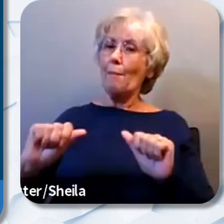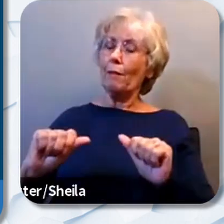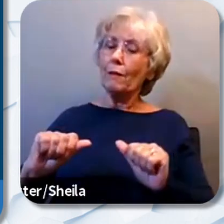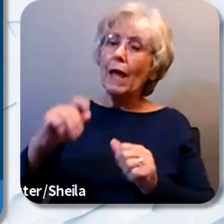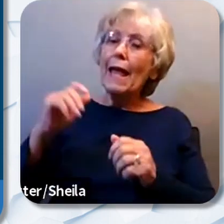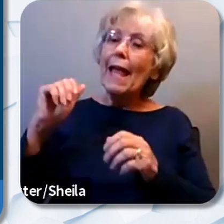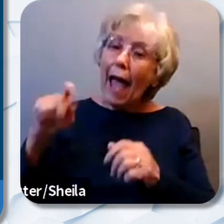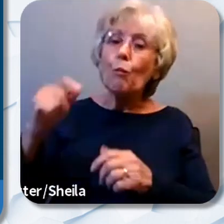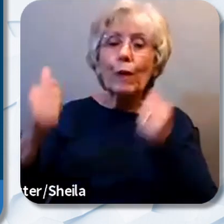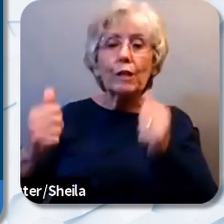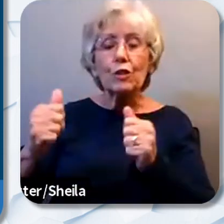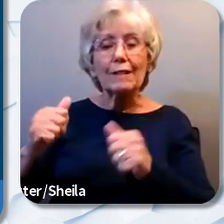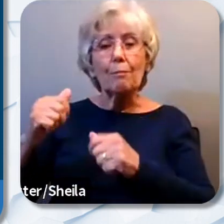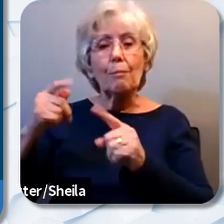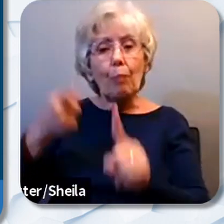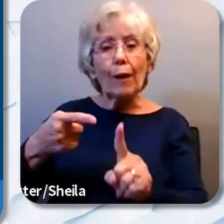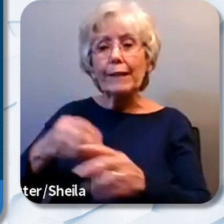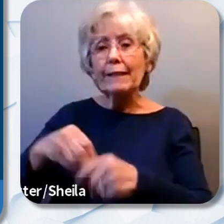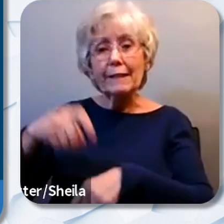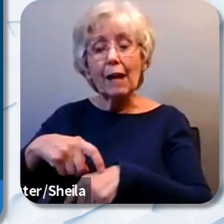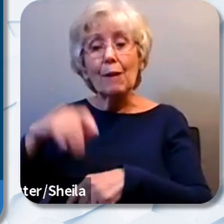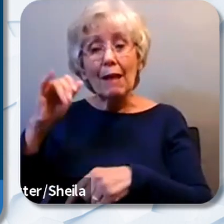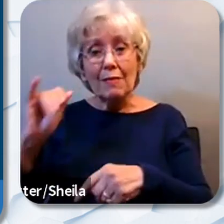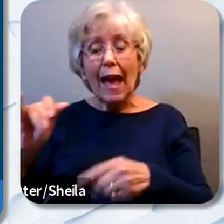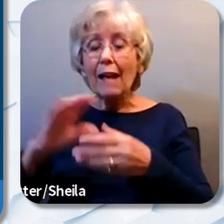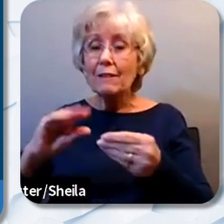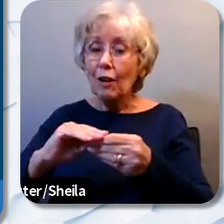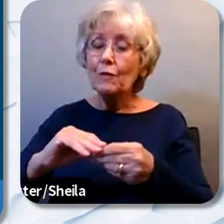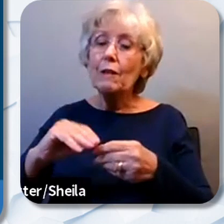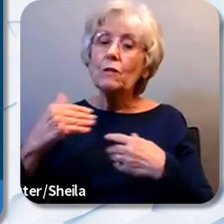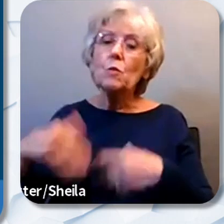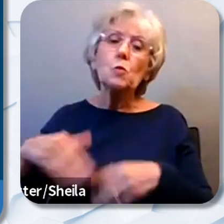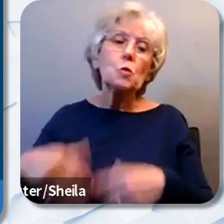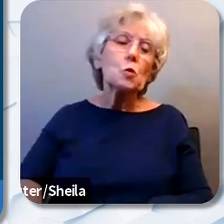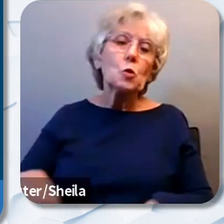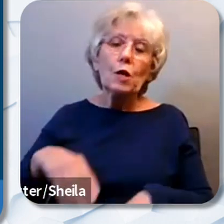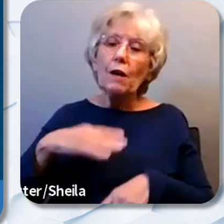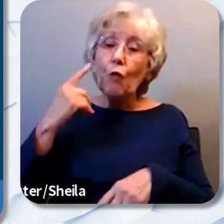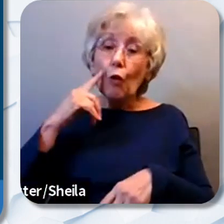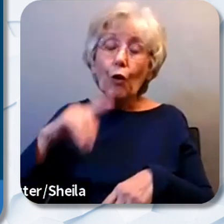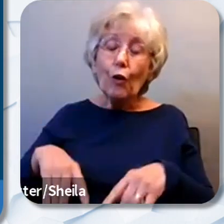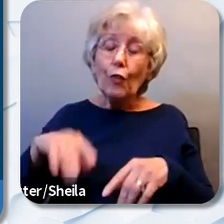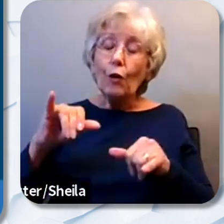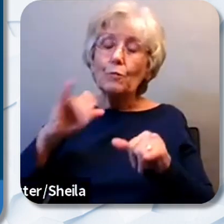time. That narrative using the deer dp has been so wonderful for our for our tk teachers as well,